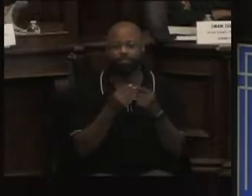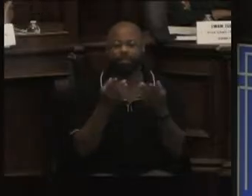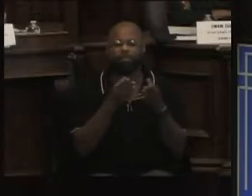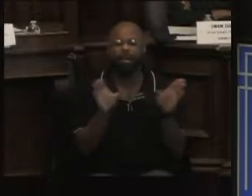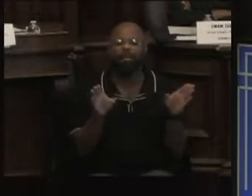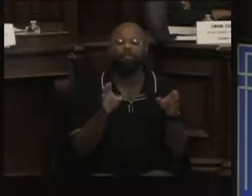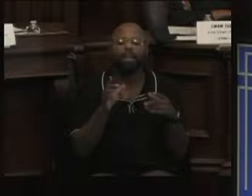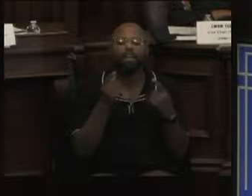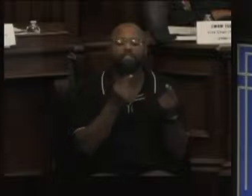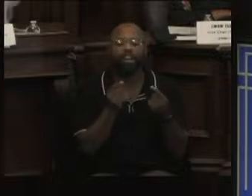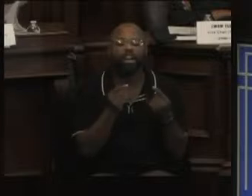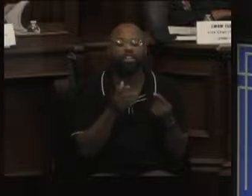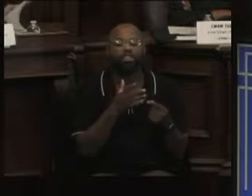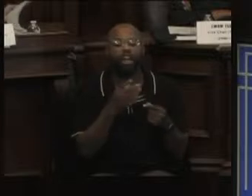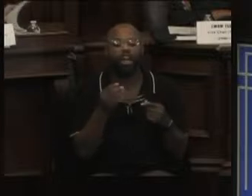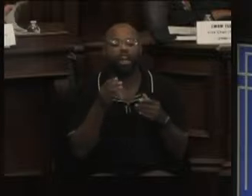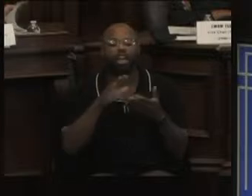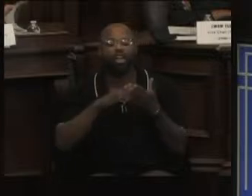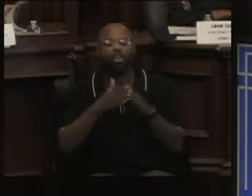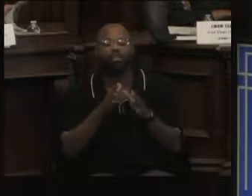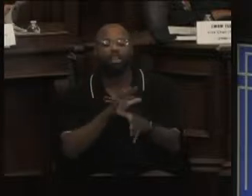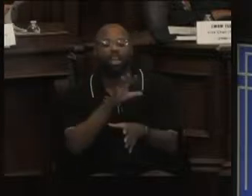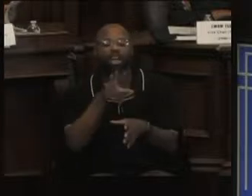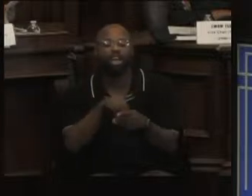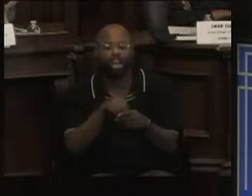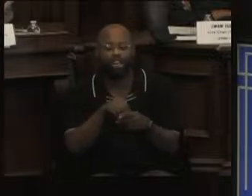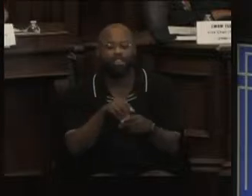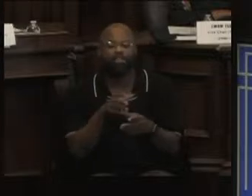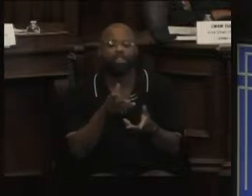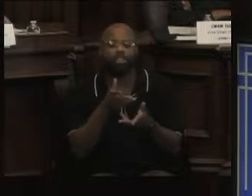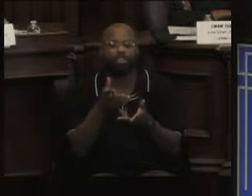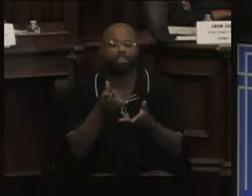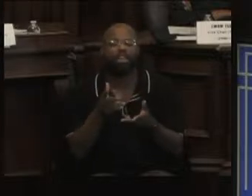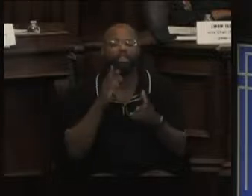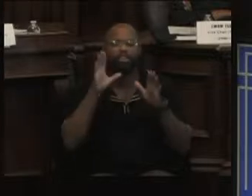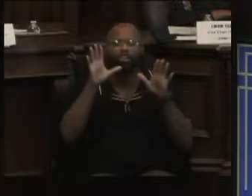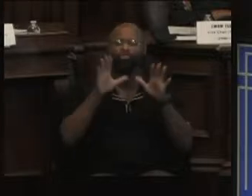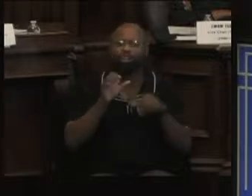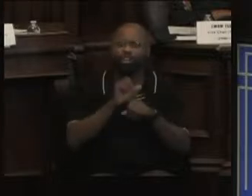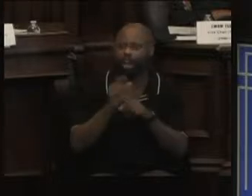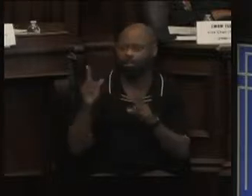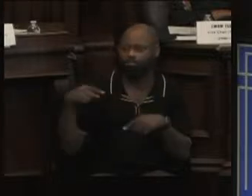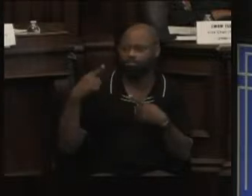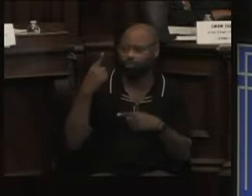And as I shared the Pace team, which is public affairs and